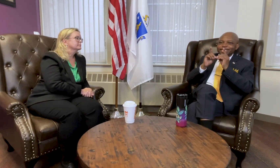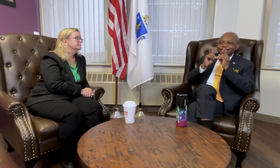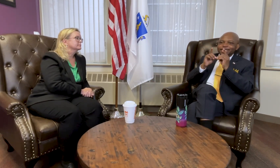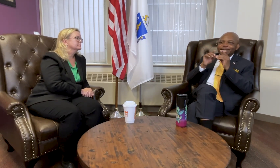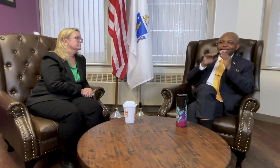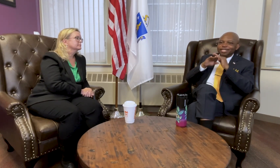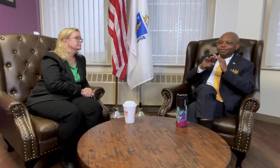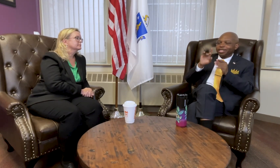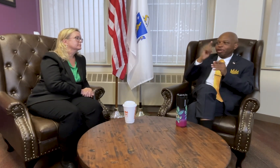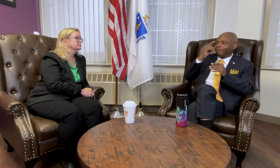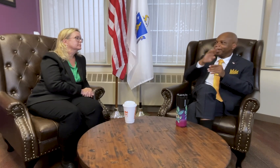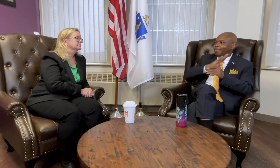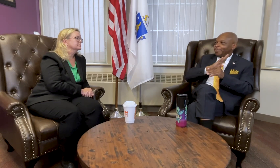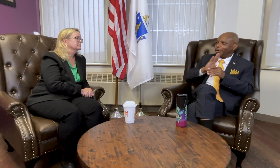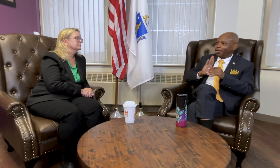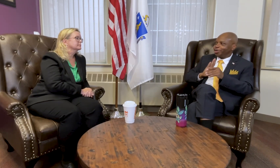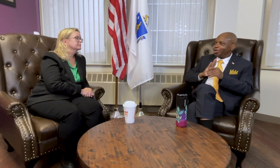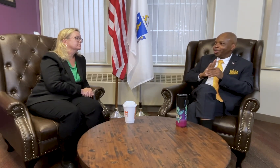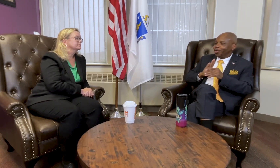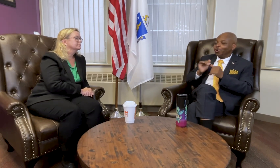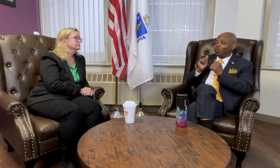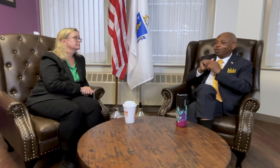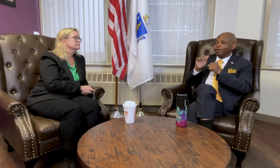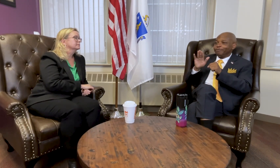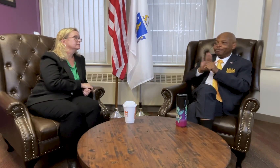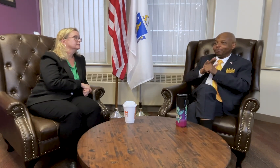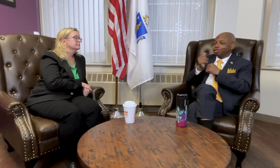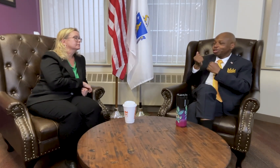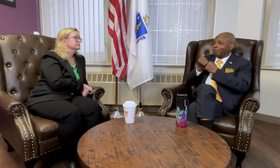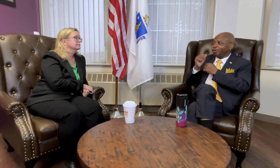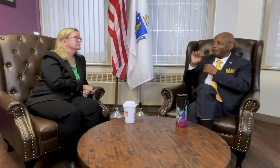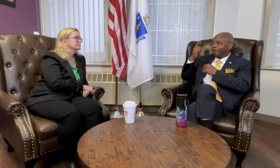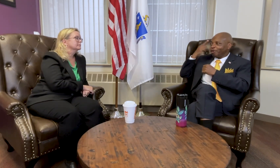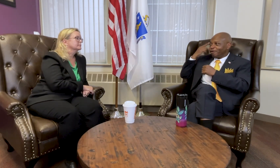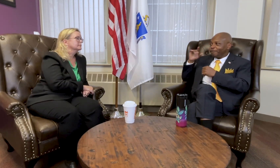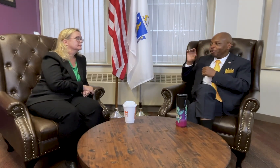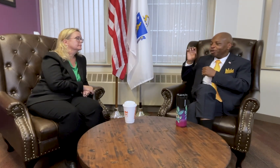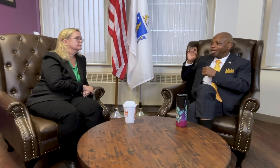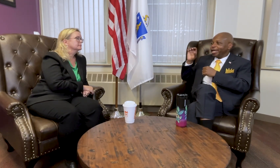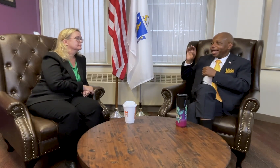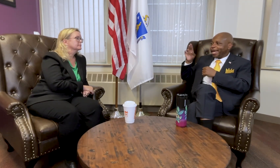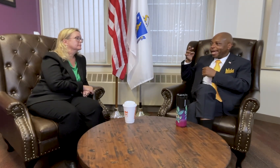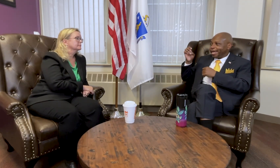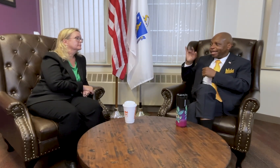we have the foundation laid in place with the Digital Accessibility Governance board and the